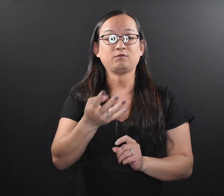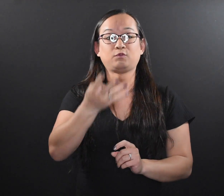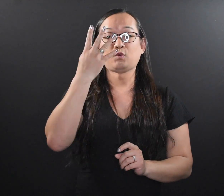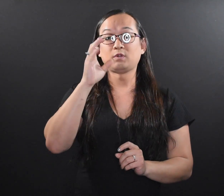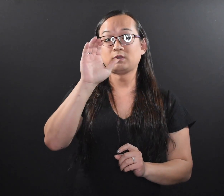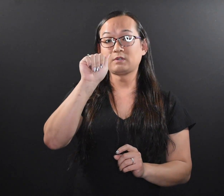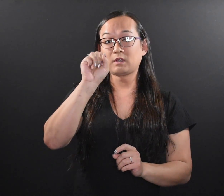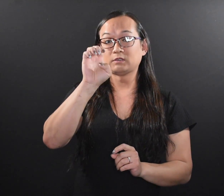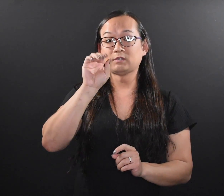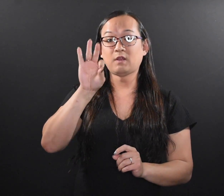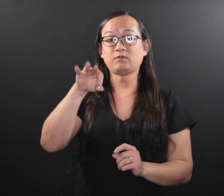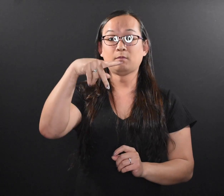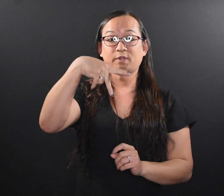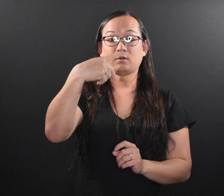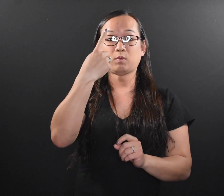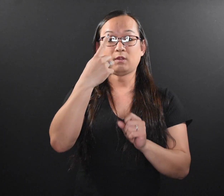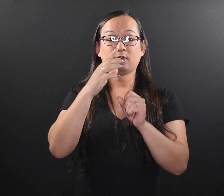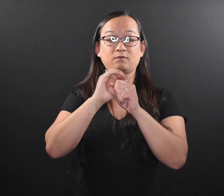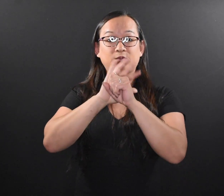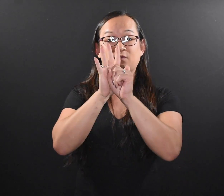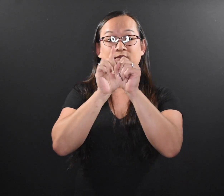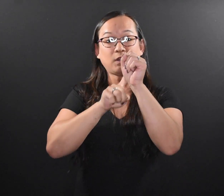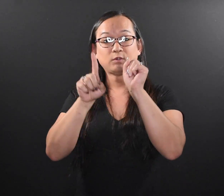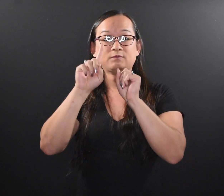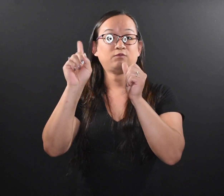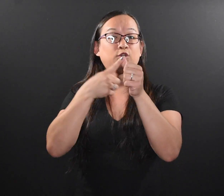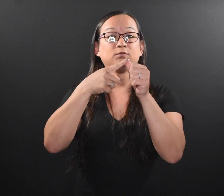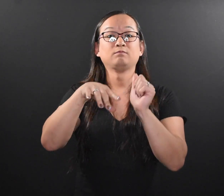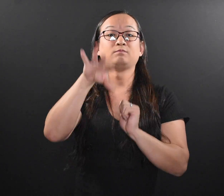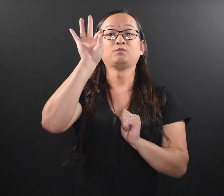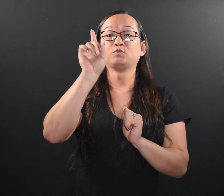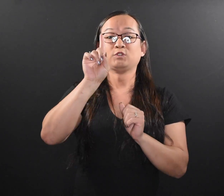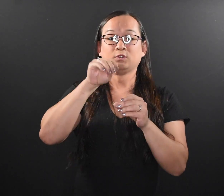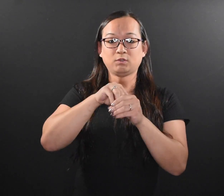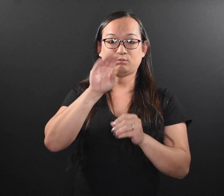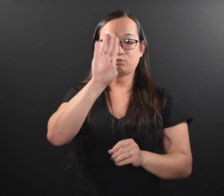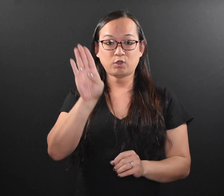involves a series of four cases of the P.1 variant first detected in Brazil.